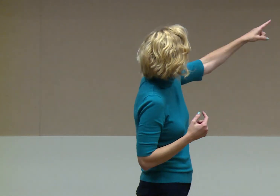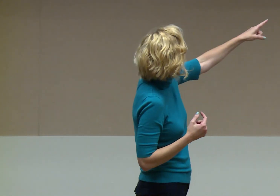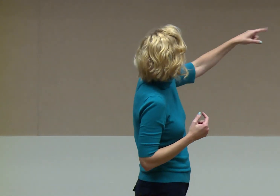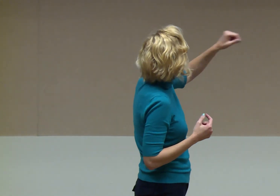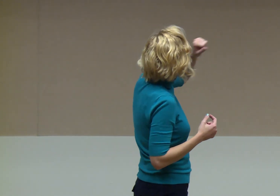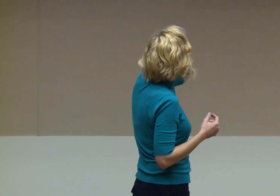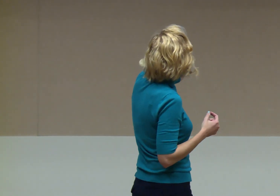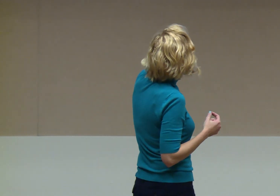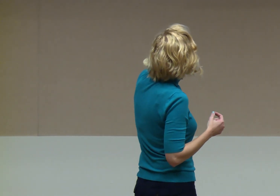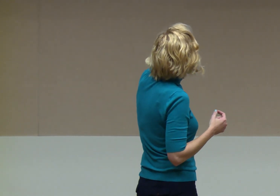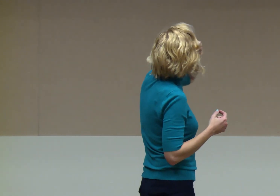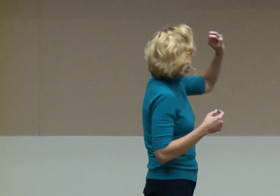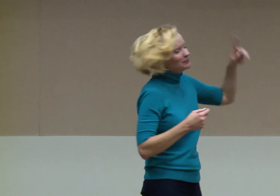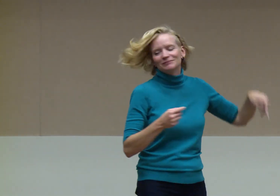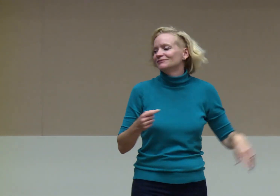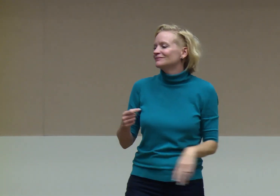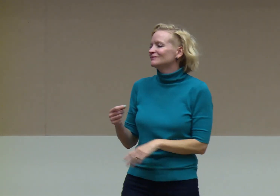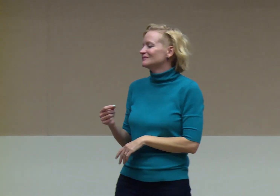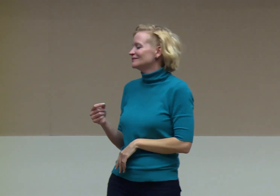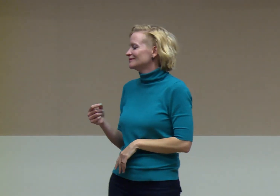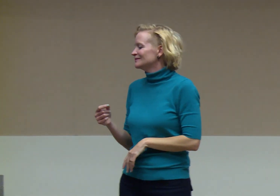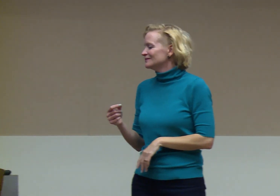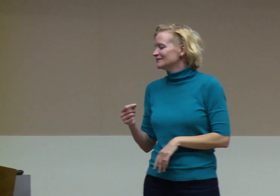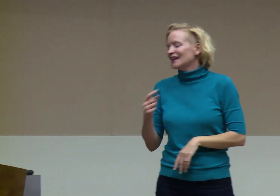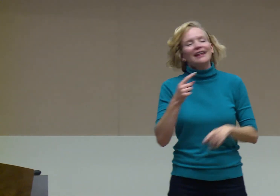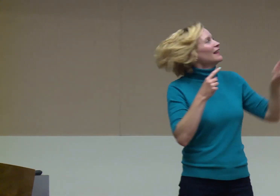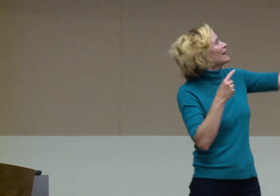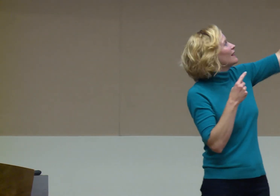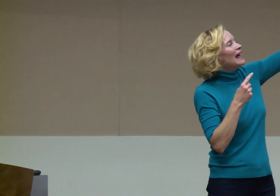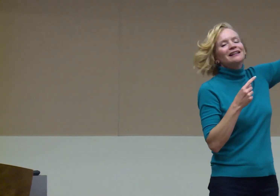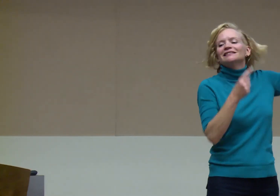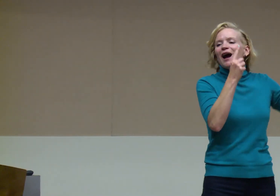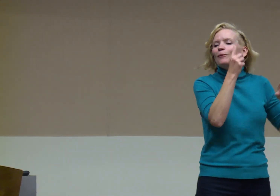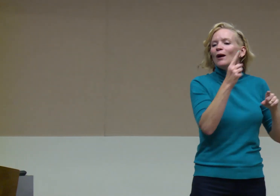So I promised my friends I would use this picture.